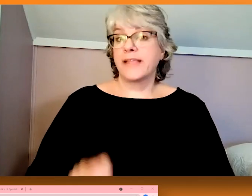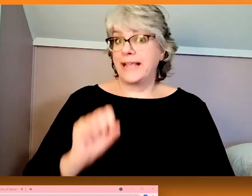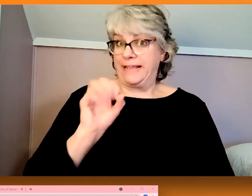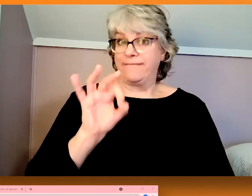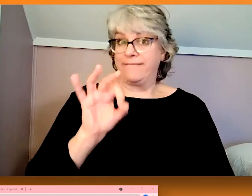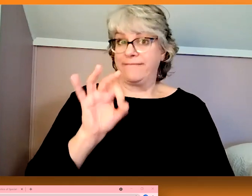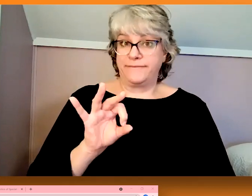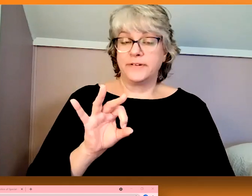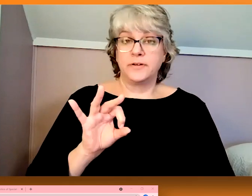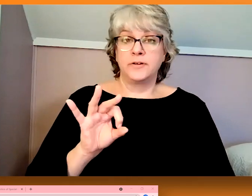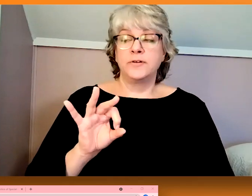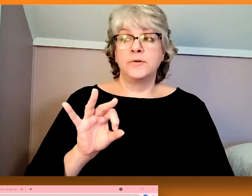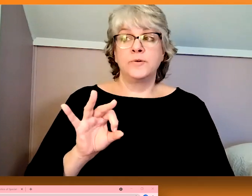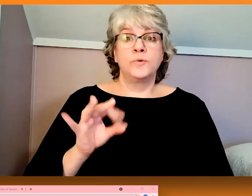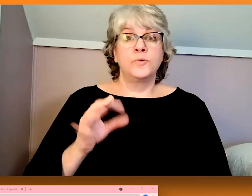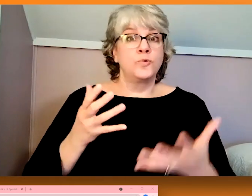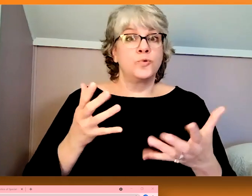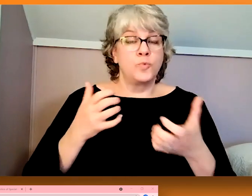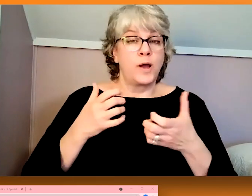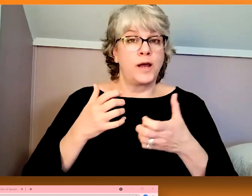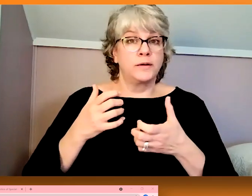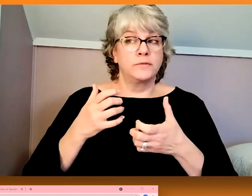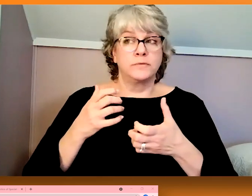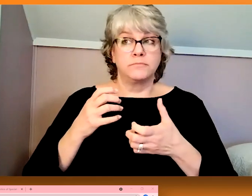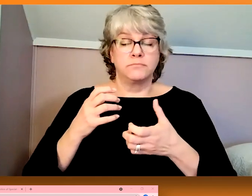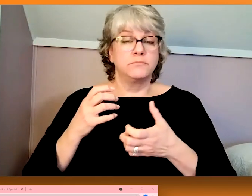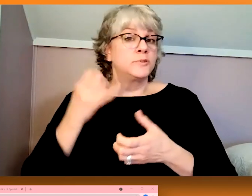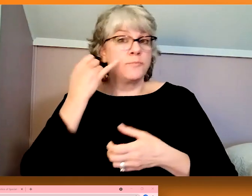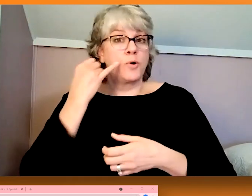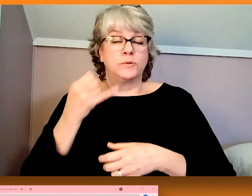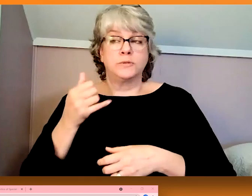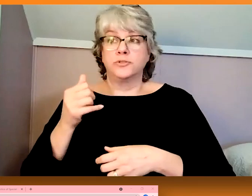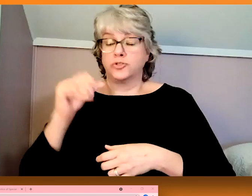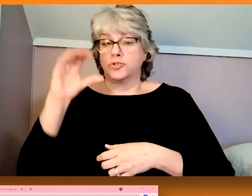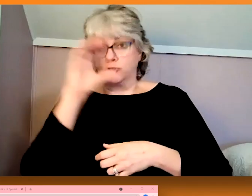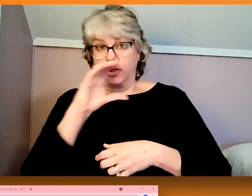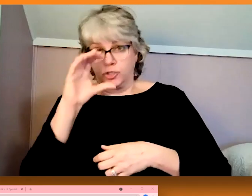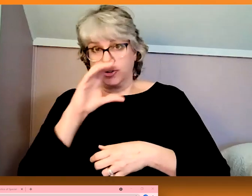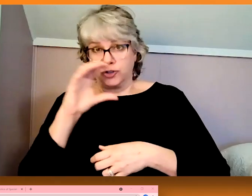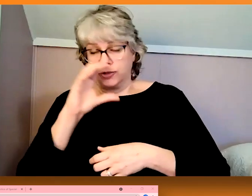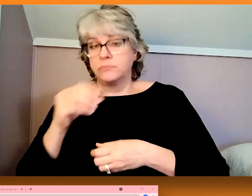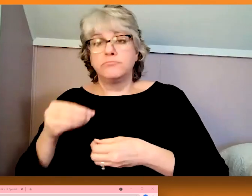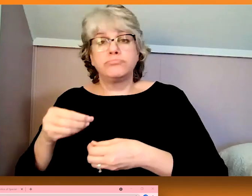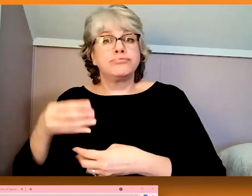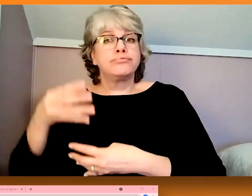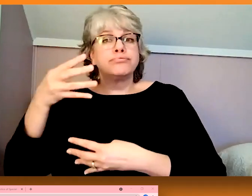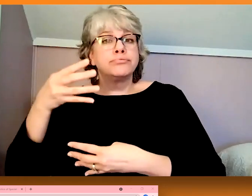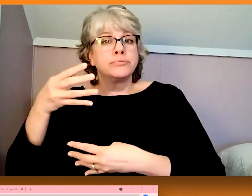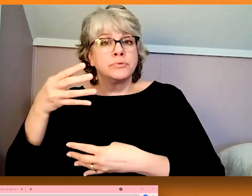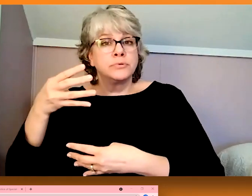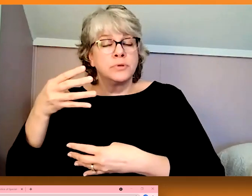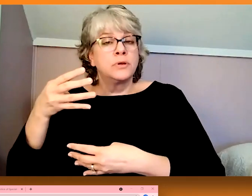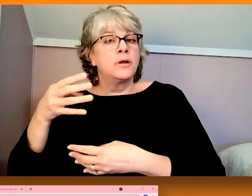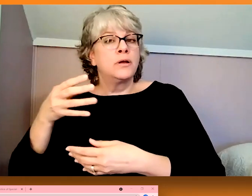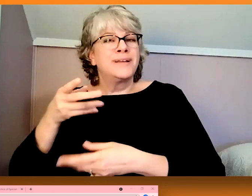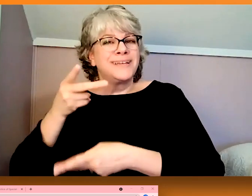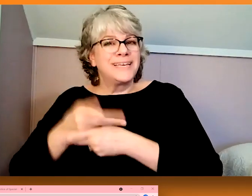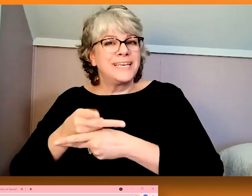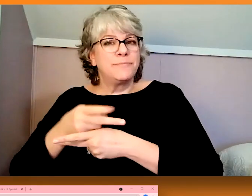a specific opportunity, you could find the list of what you did share. Under your Grants tab,